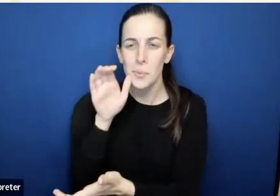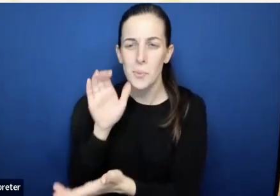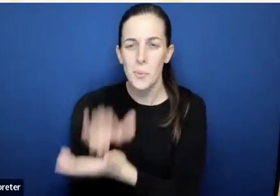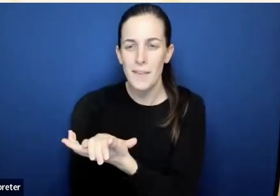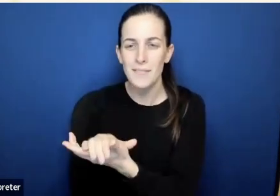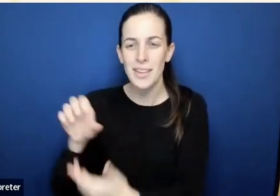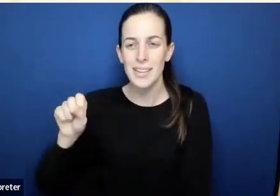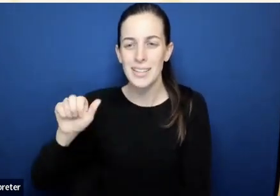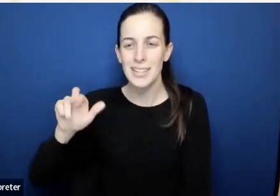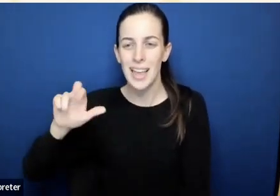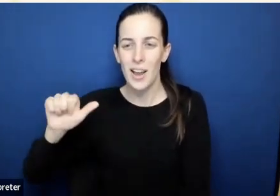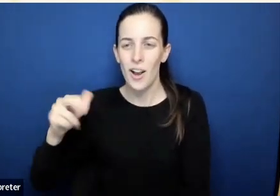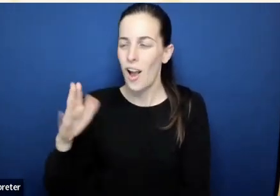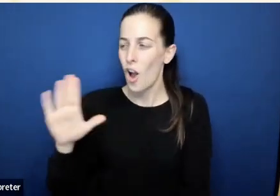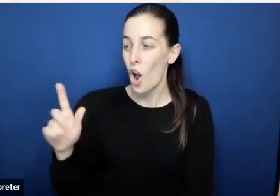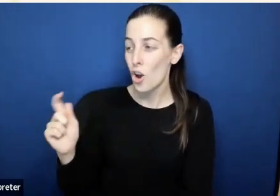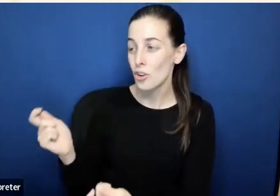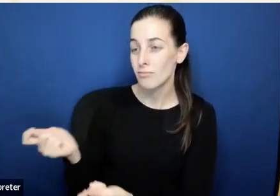by gifting her some personalized items.